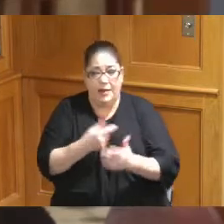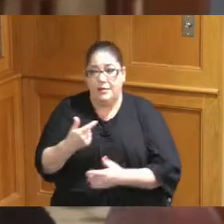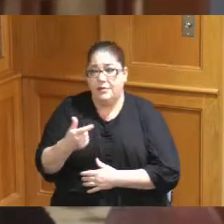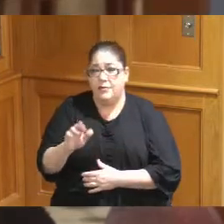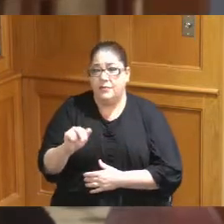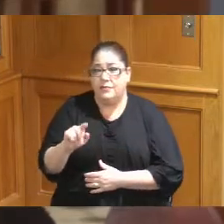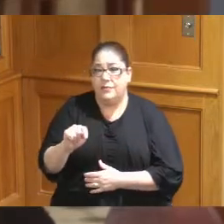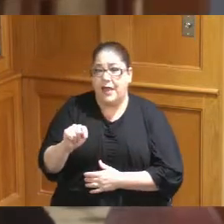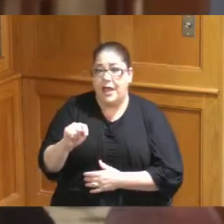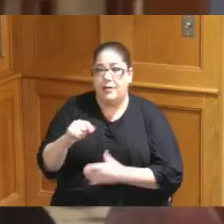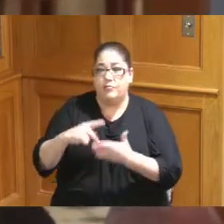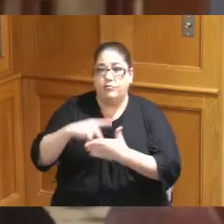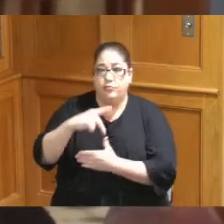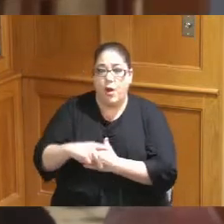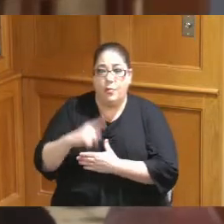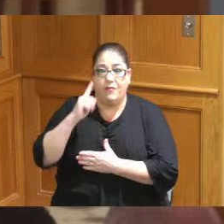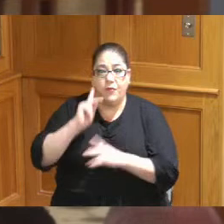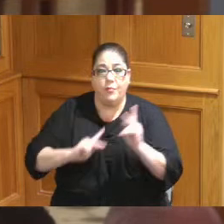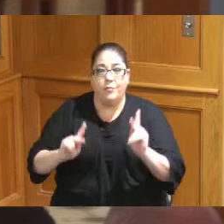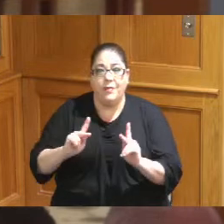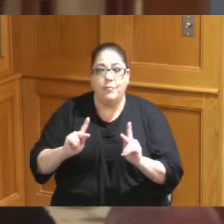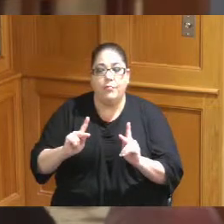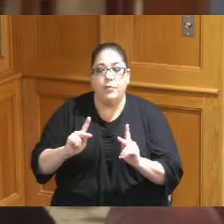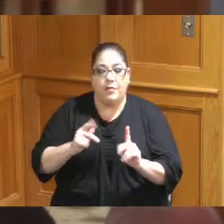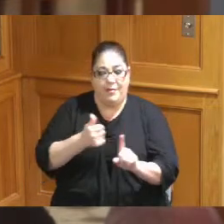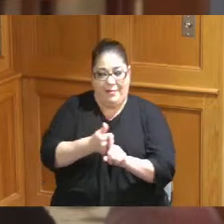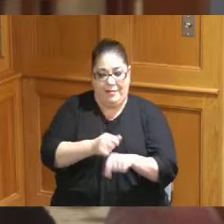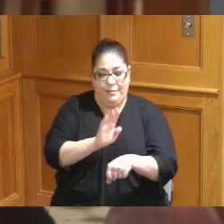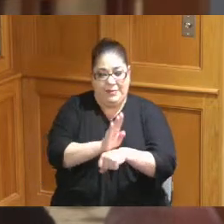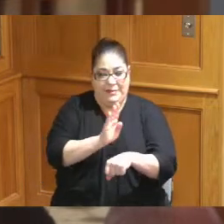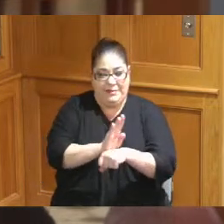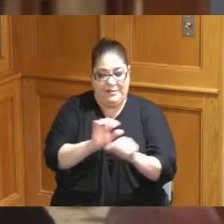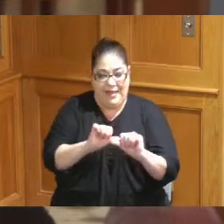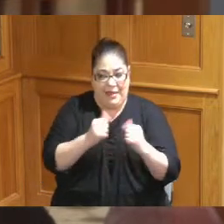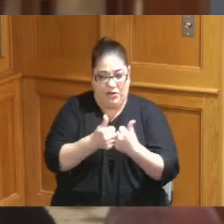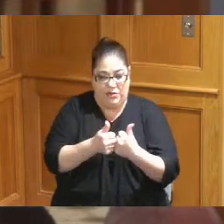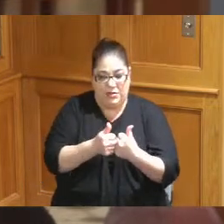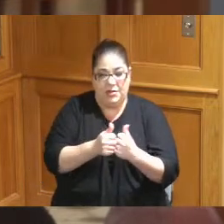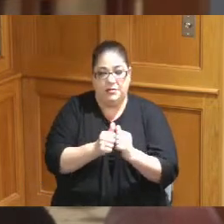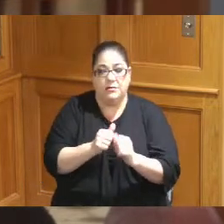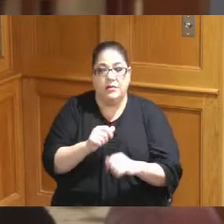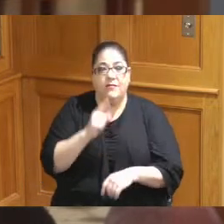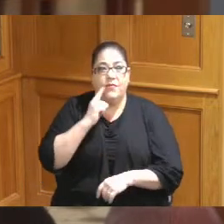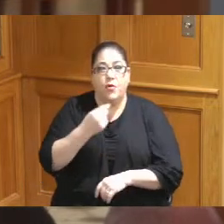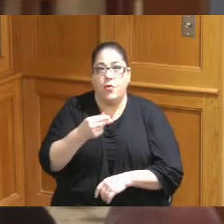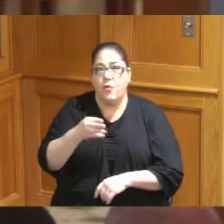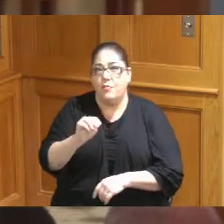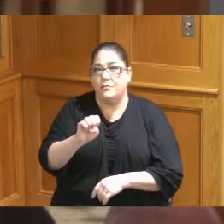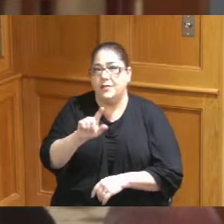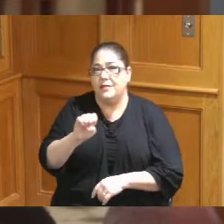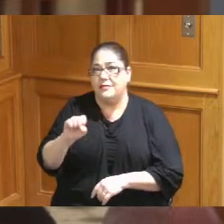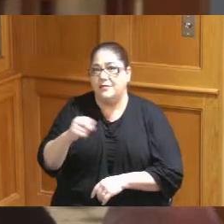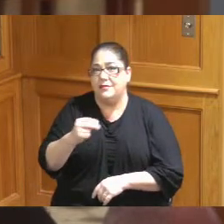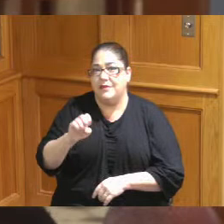for homeless entities to submit applications for creative ways to prevent homelessness